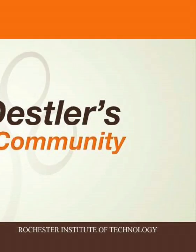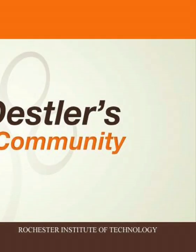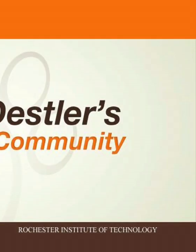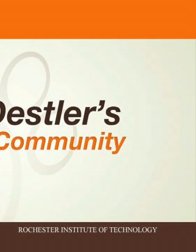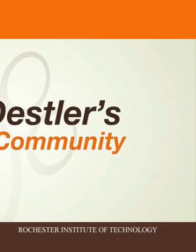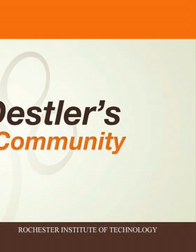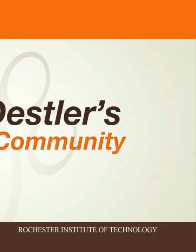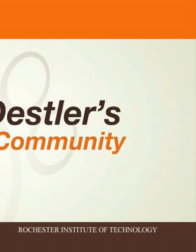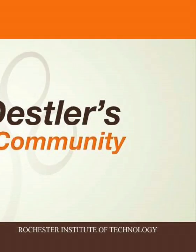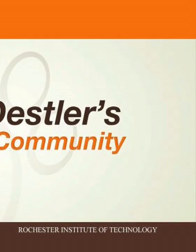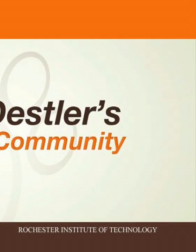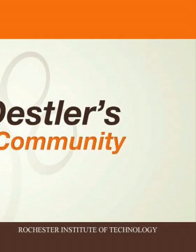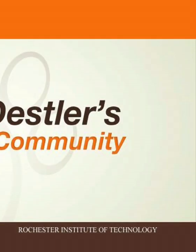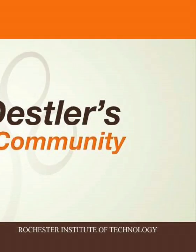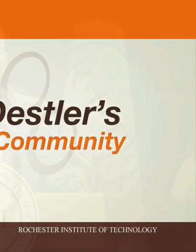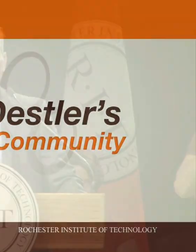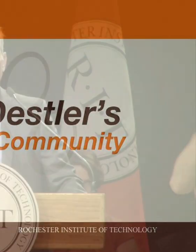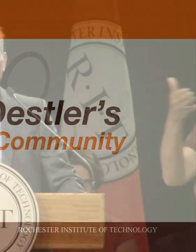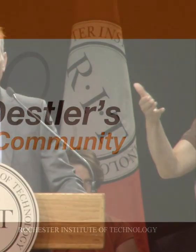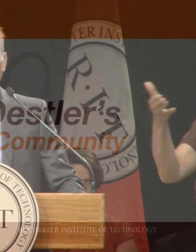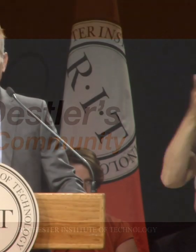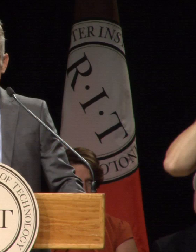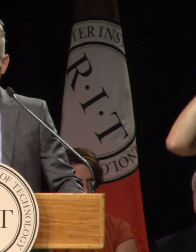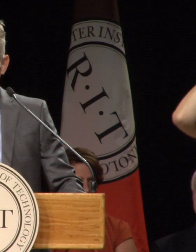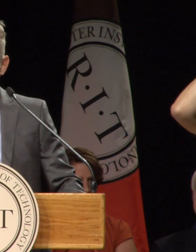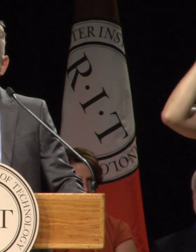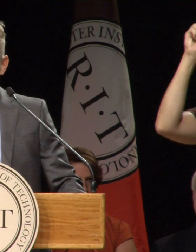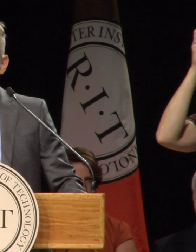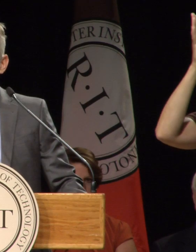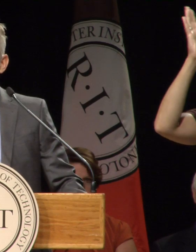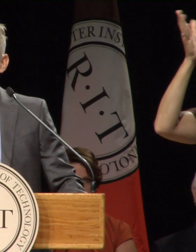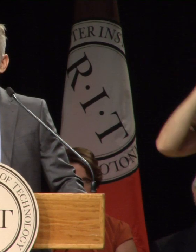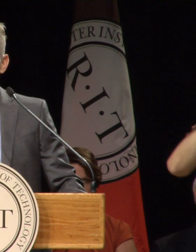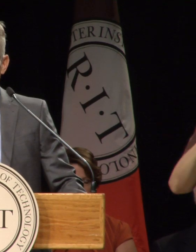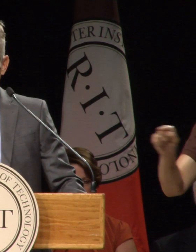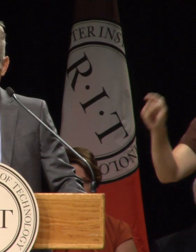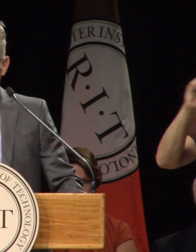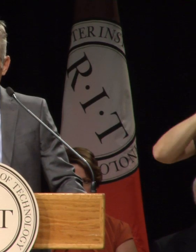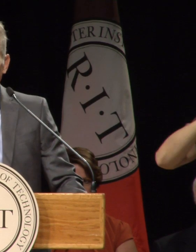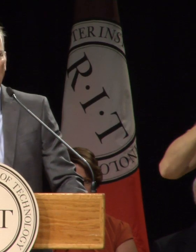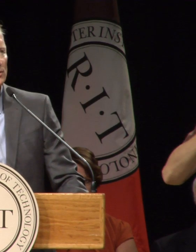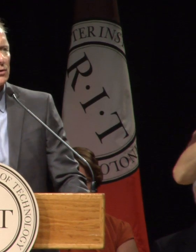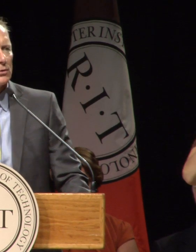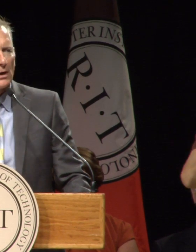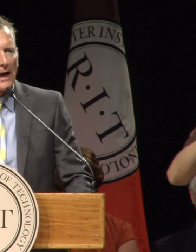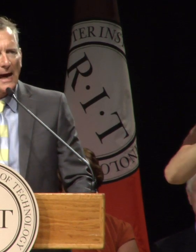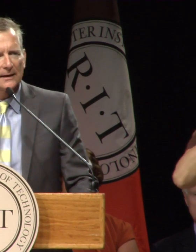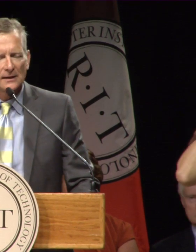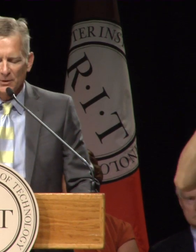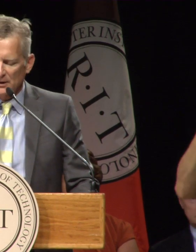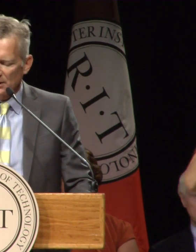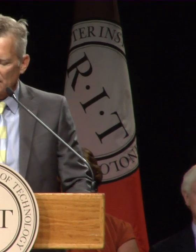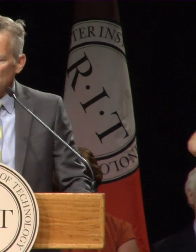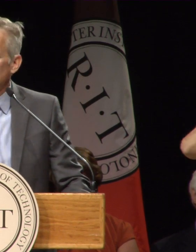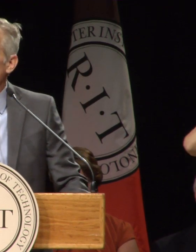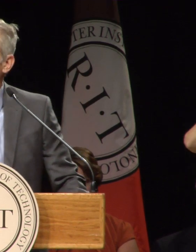WELCOME TO THE PRESIDENT'S ADDRESS TO THE COMMUNITY AND A START OF A BRAND-NEW ACADEMIC